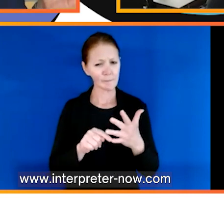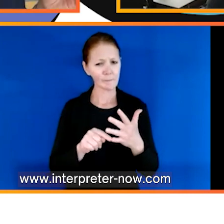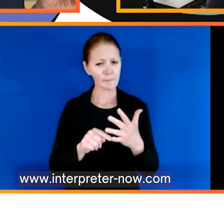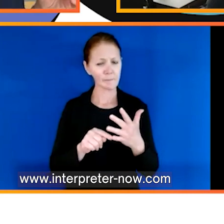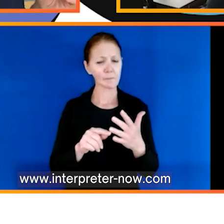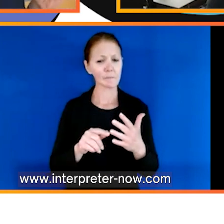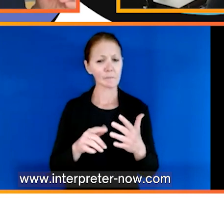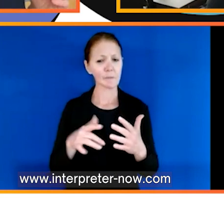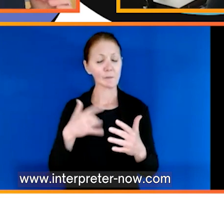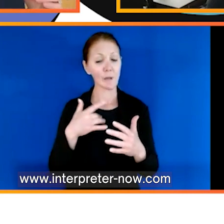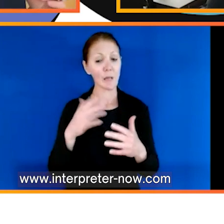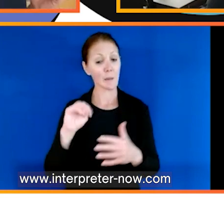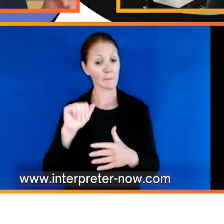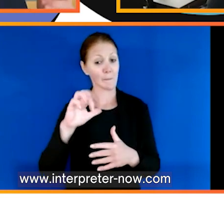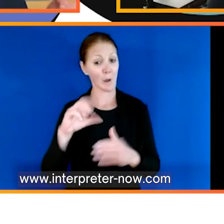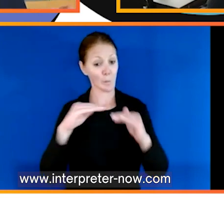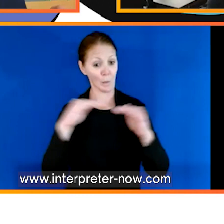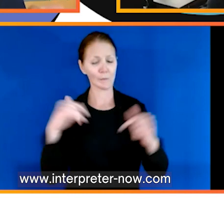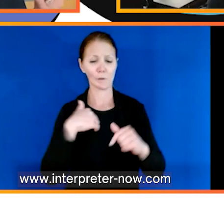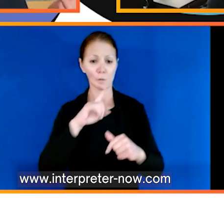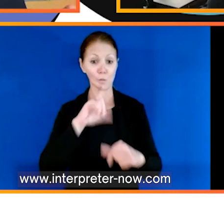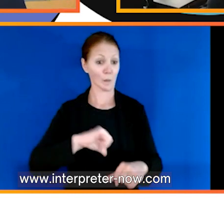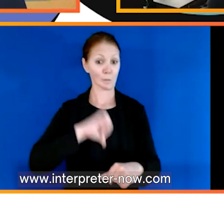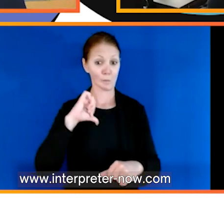of, is the moving industries, especially the tech industry.